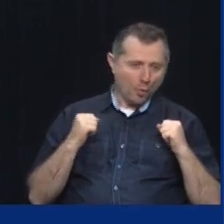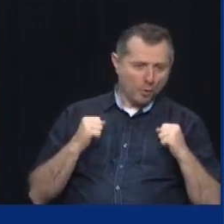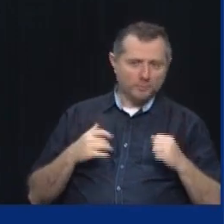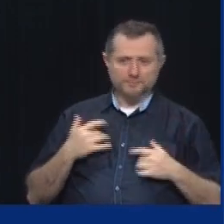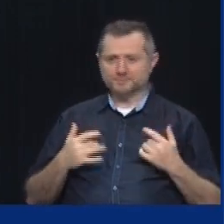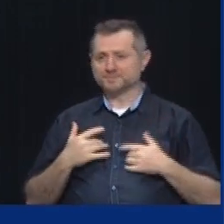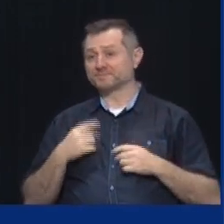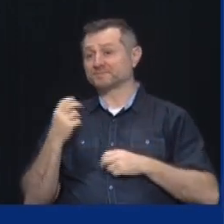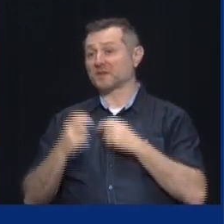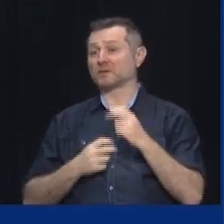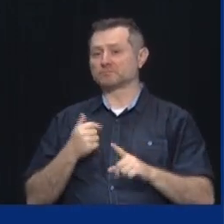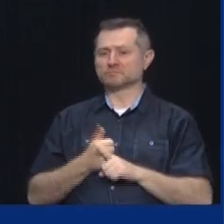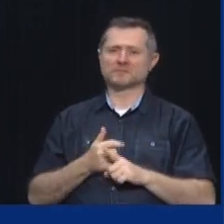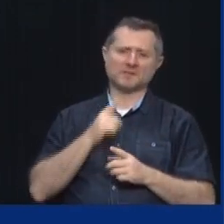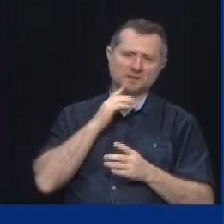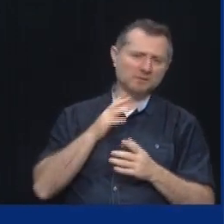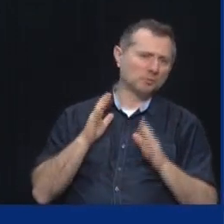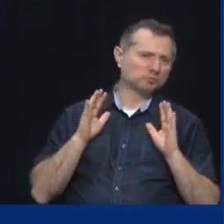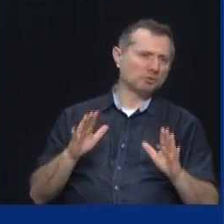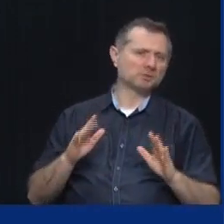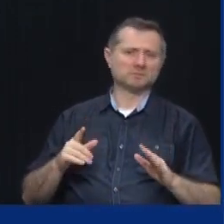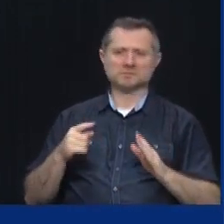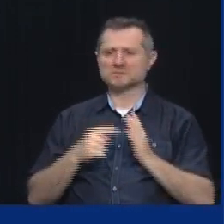STATE FAIR THAT WE ARE ALL SO